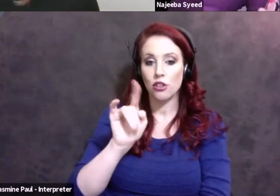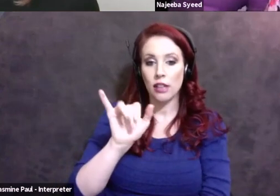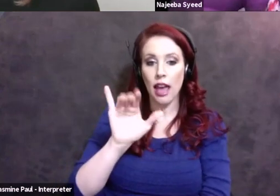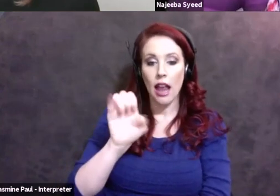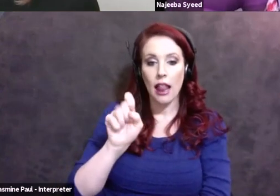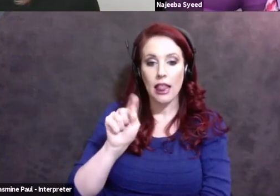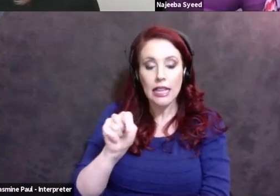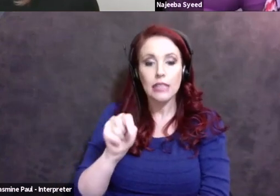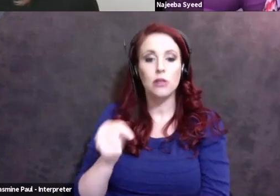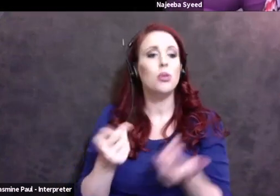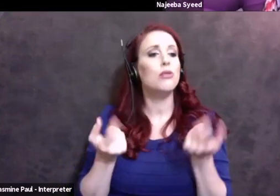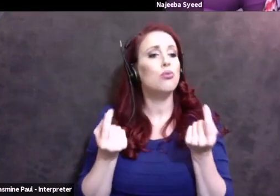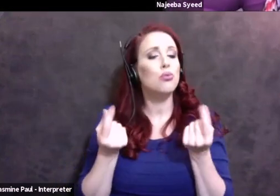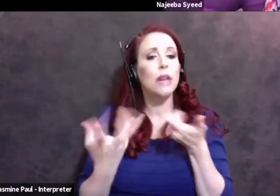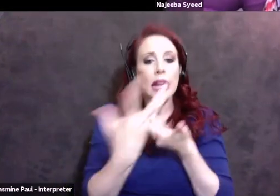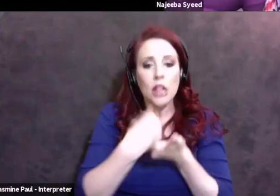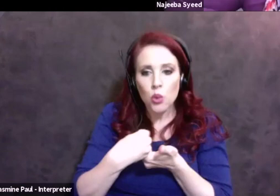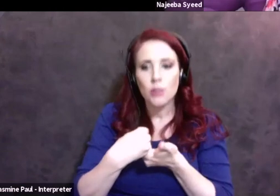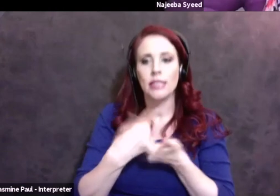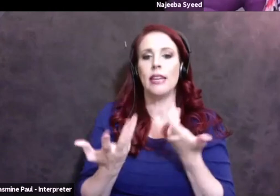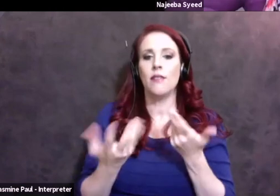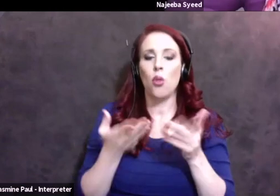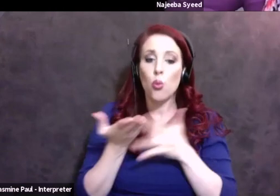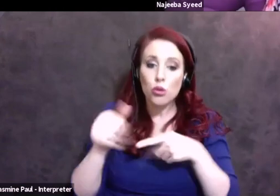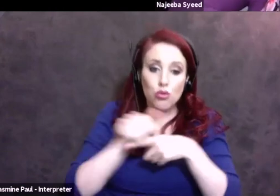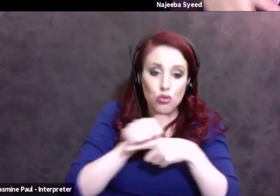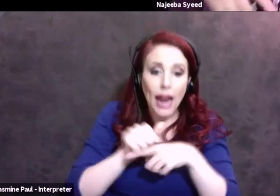consulting and events This series goes deep and gets real.